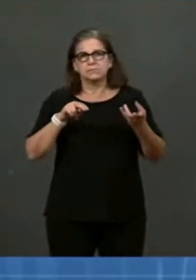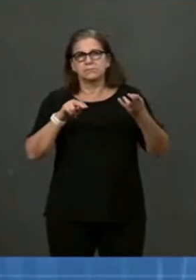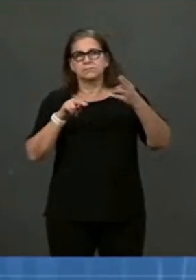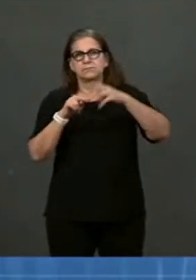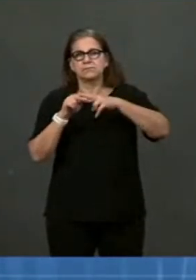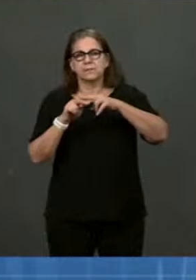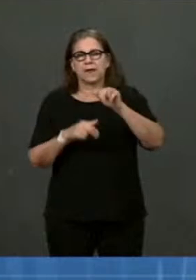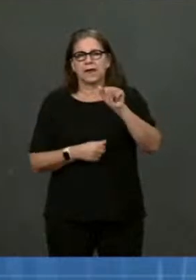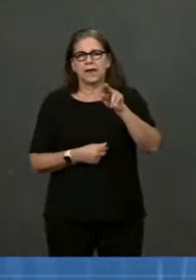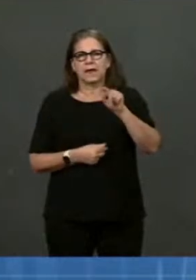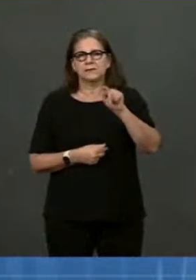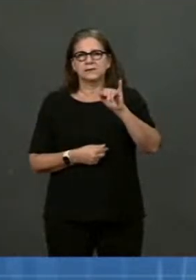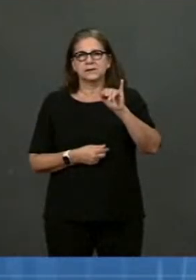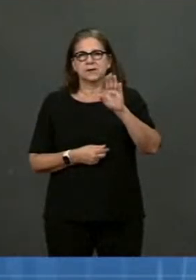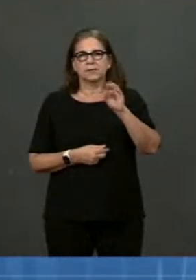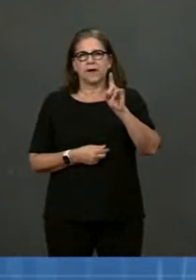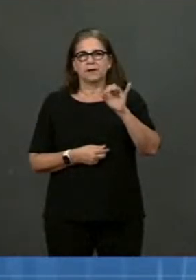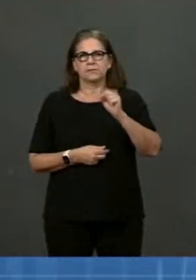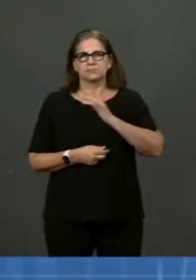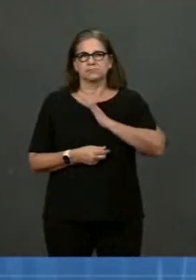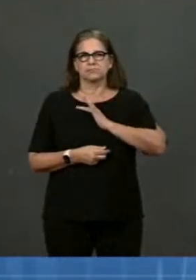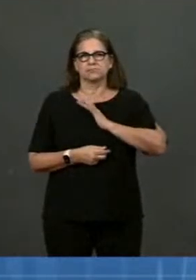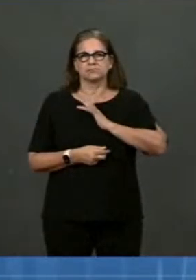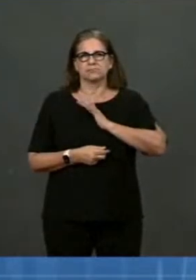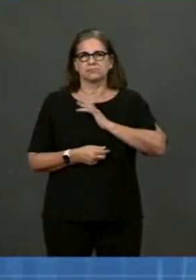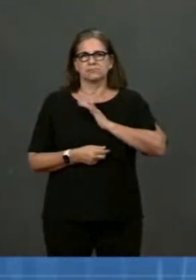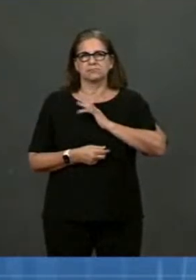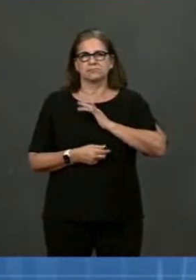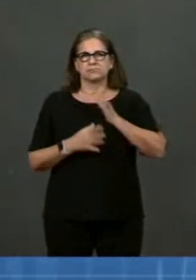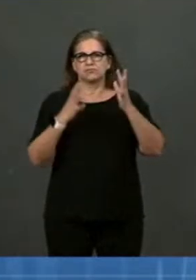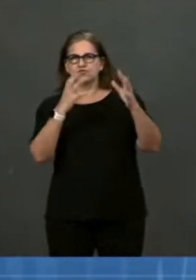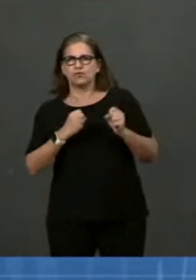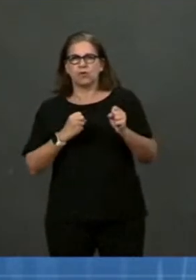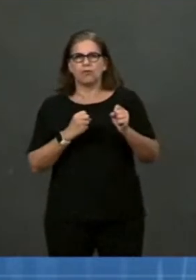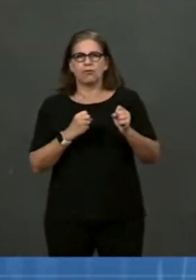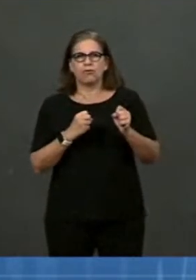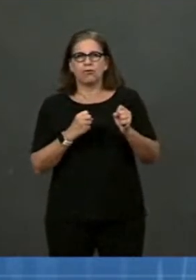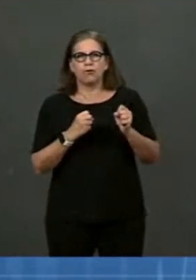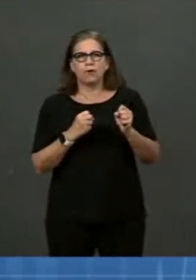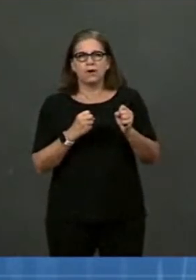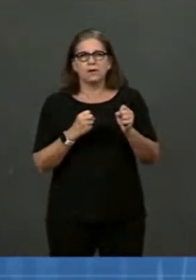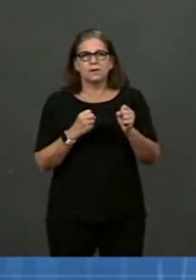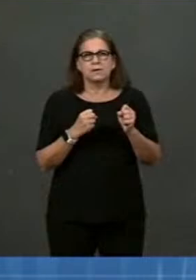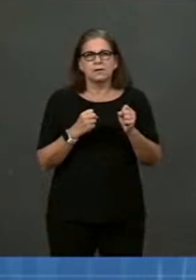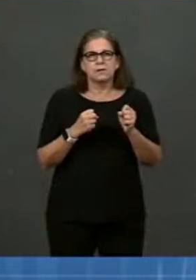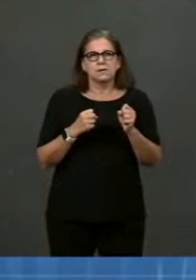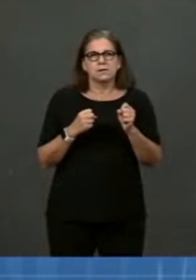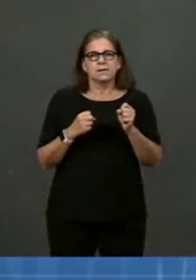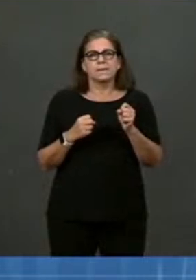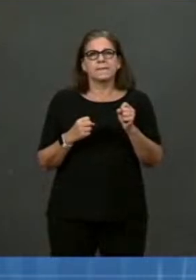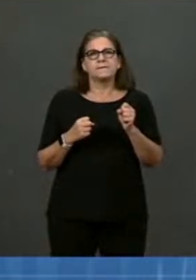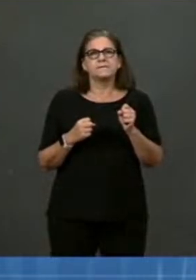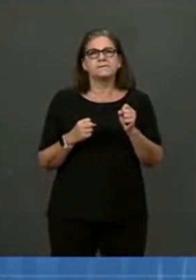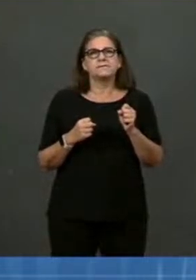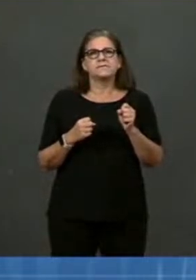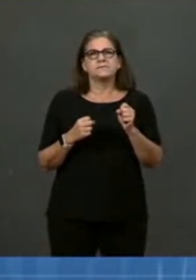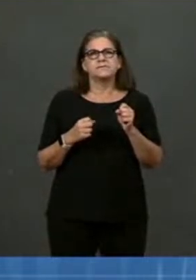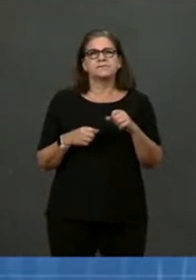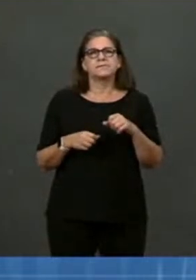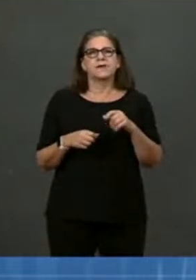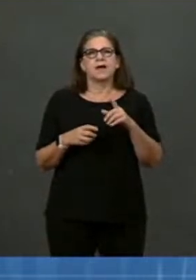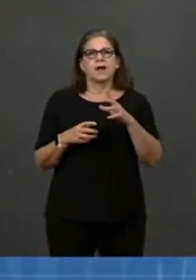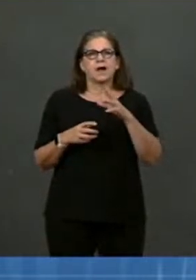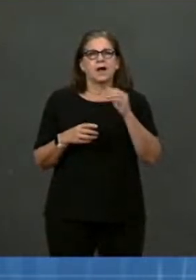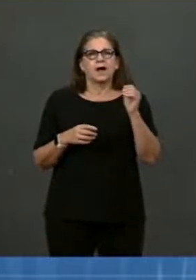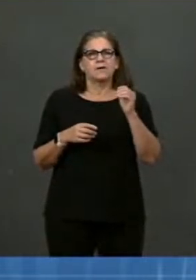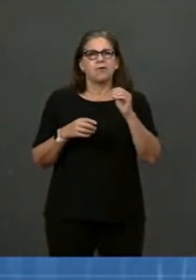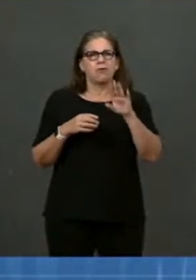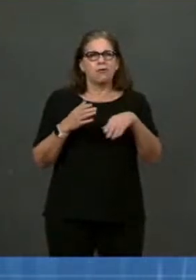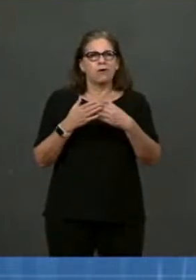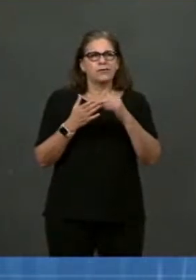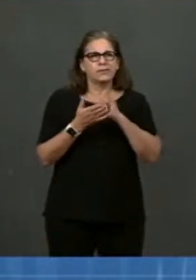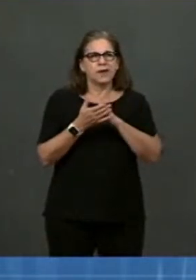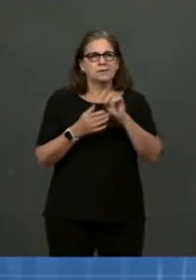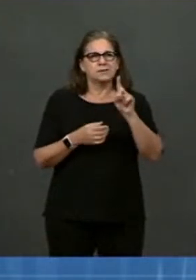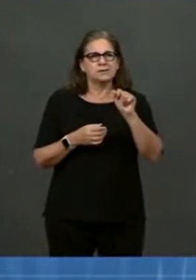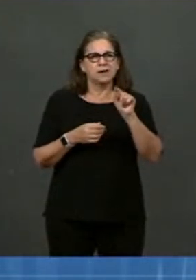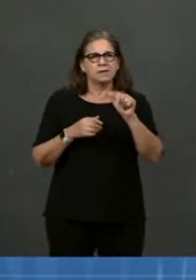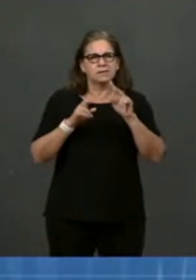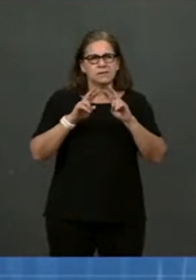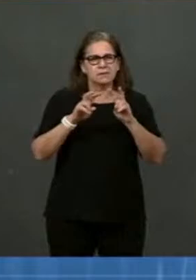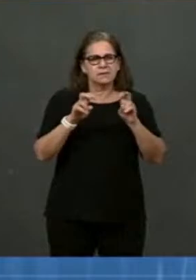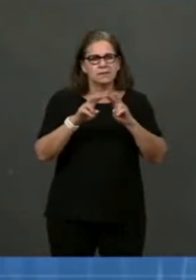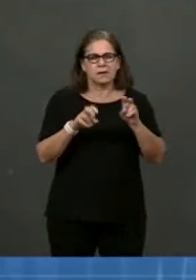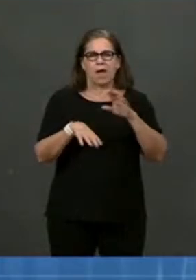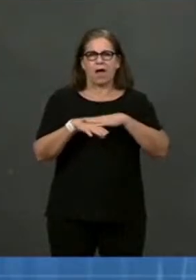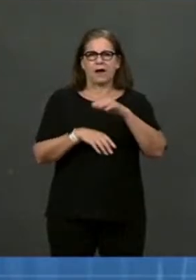INCREASED THE ANYWHERE FROM